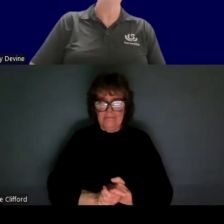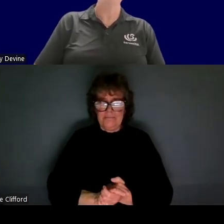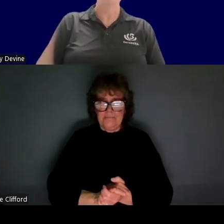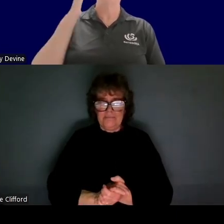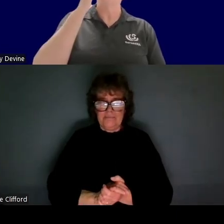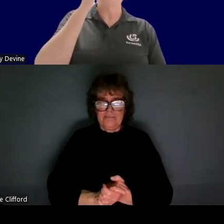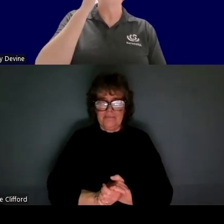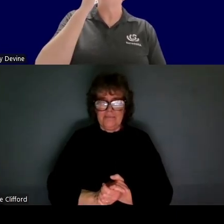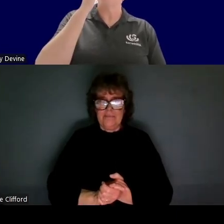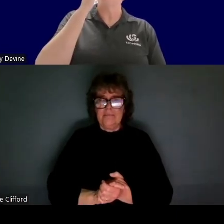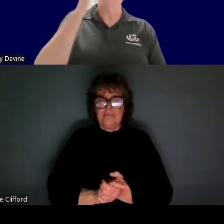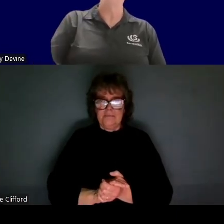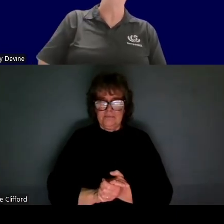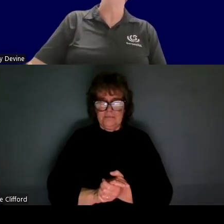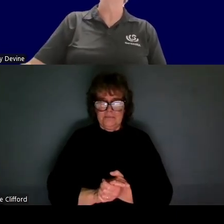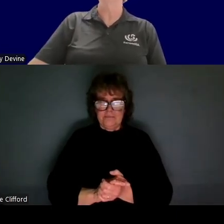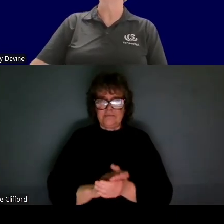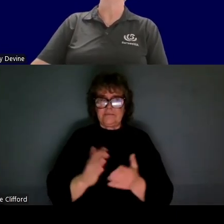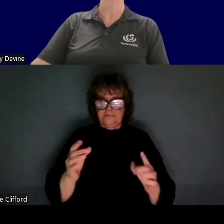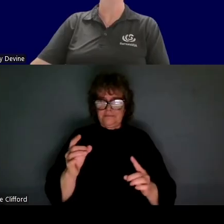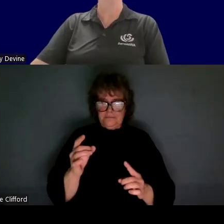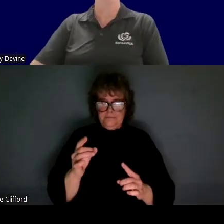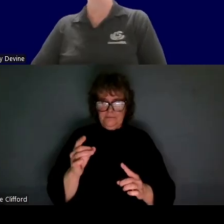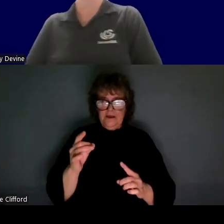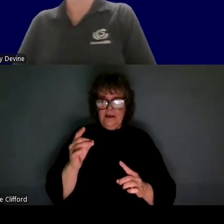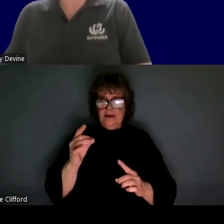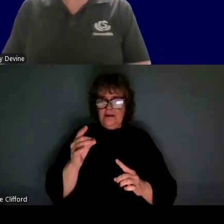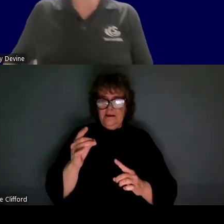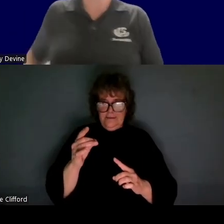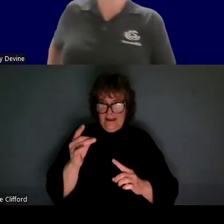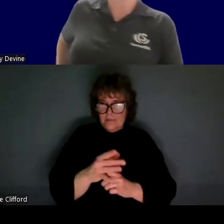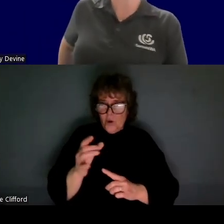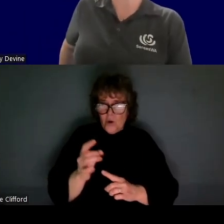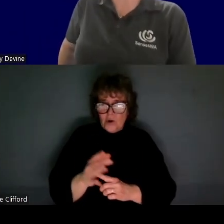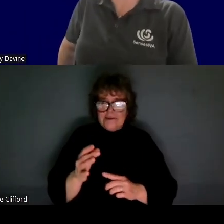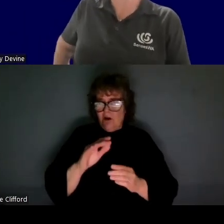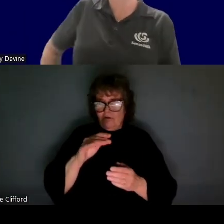We move into the vital role of information gathering. Anyone who has worked with a PBS